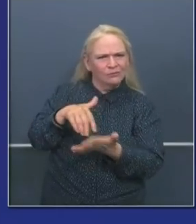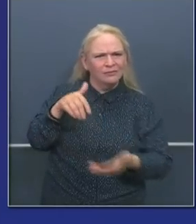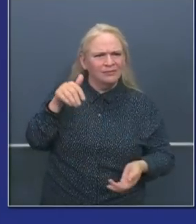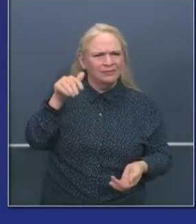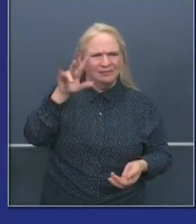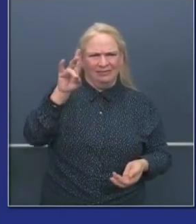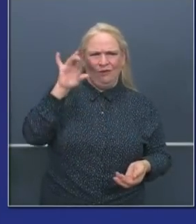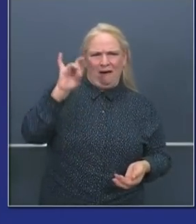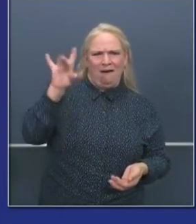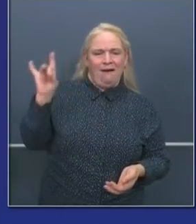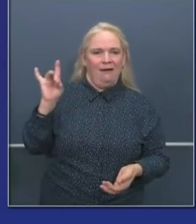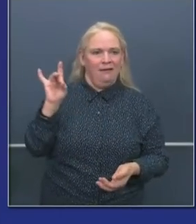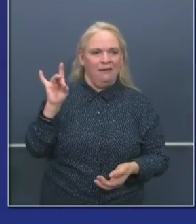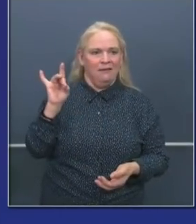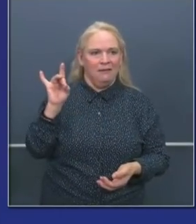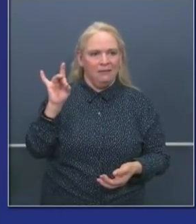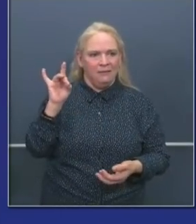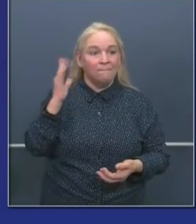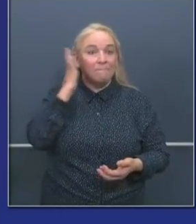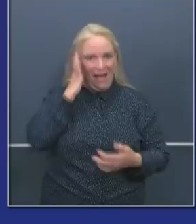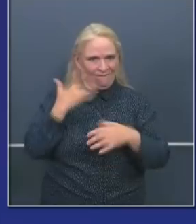OF ICU ADMISSION IN THE PIE